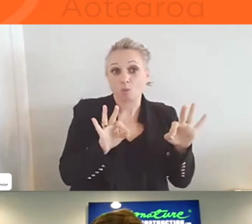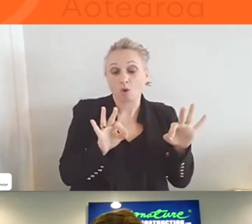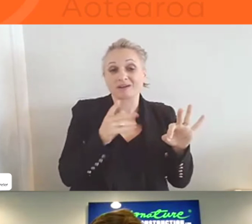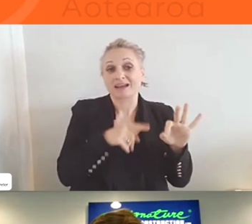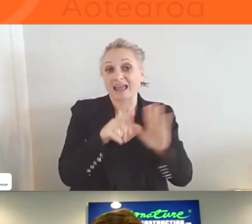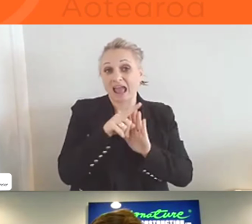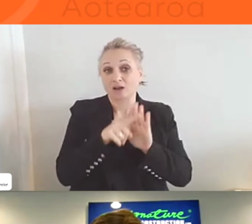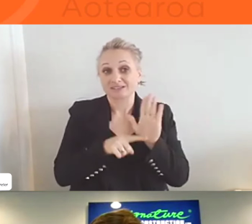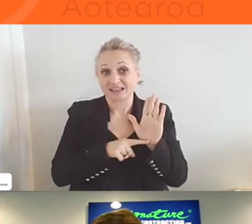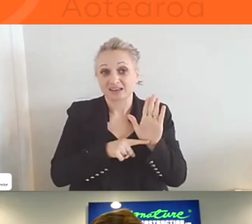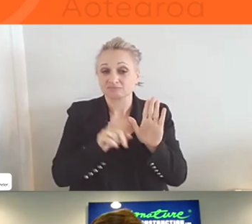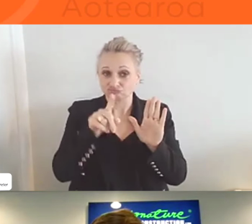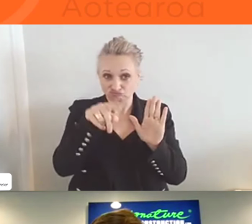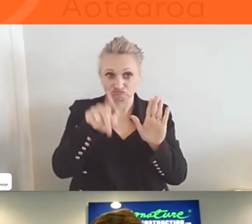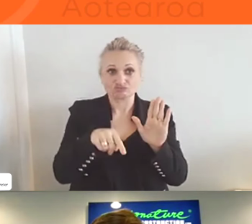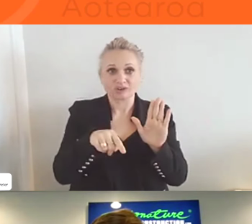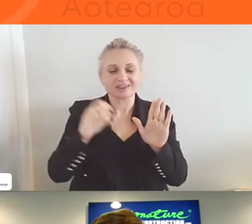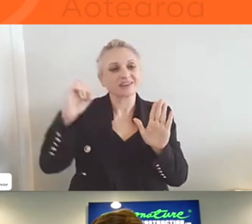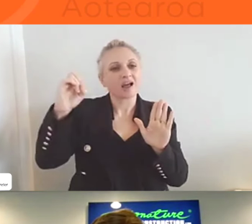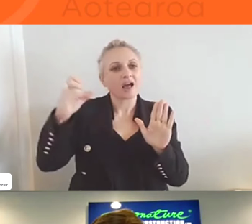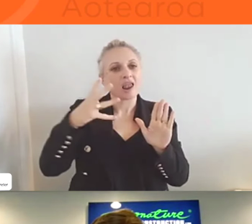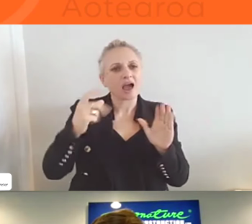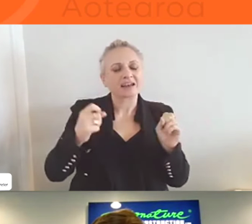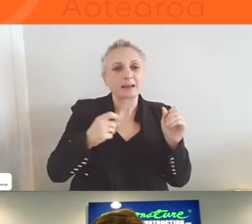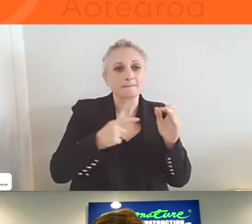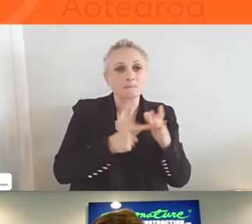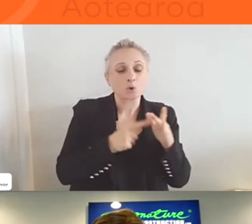important for old people and for people who've got visual impairments.